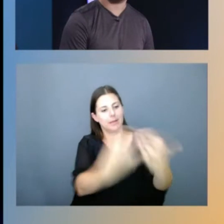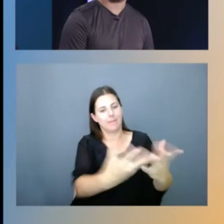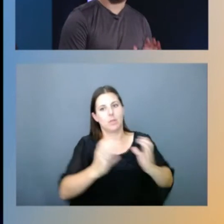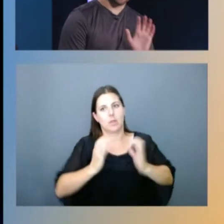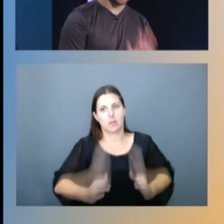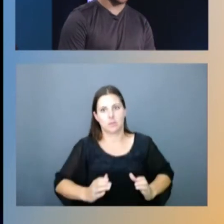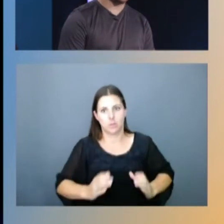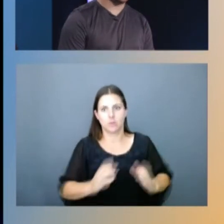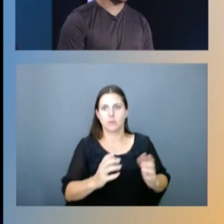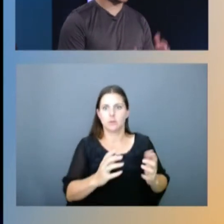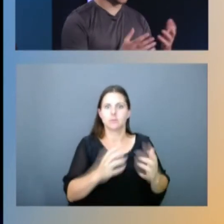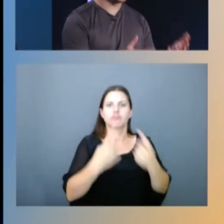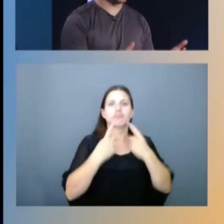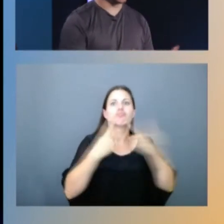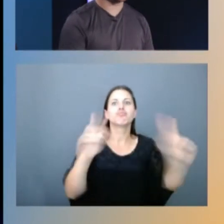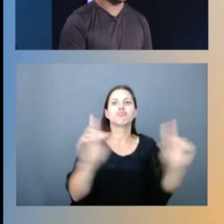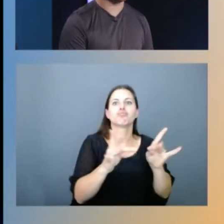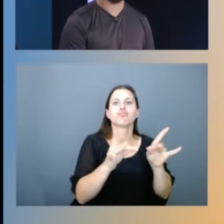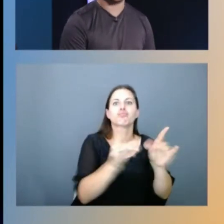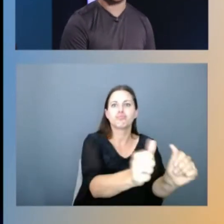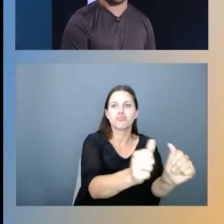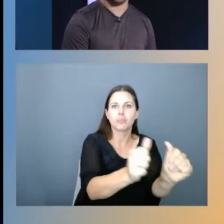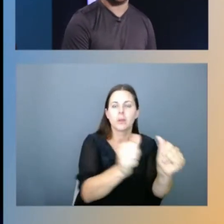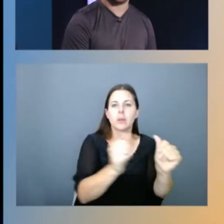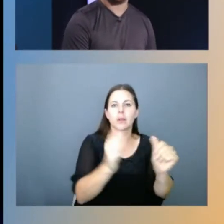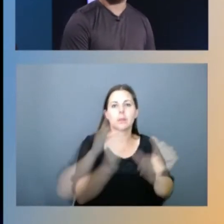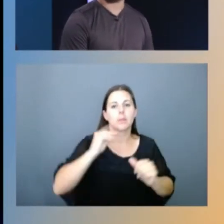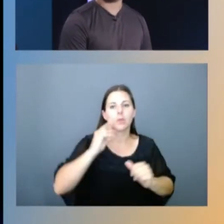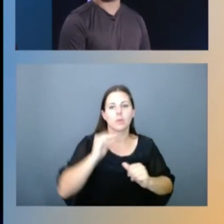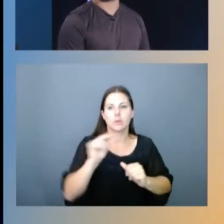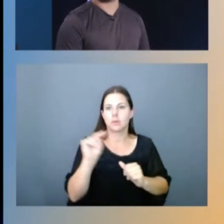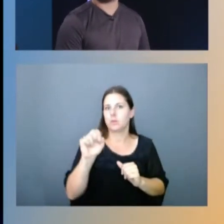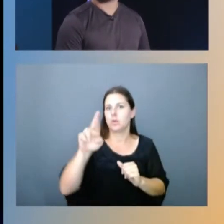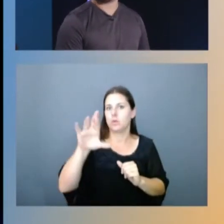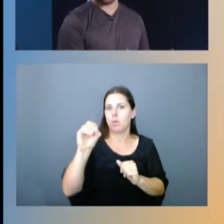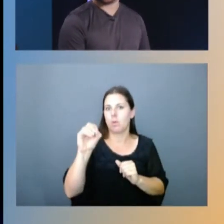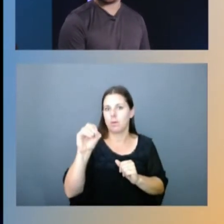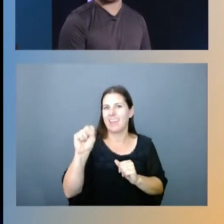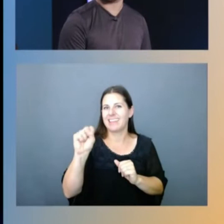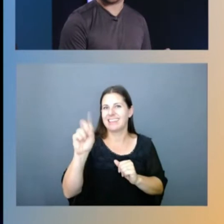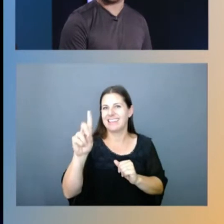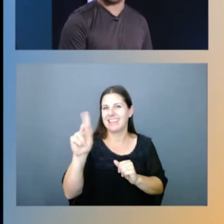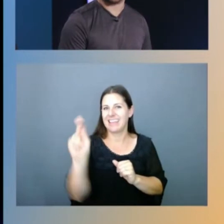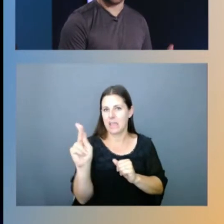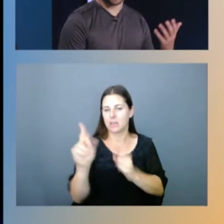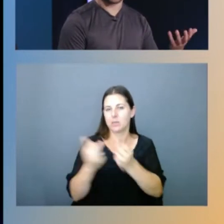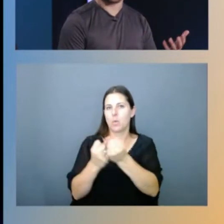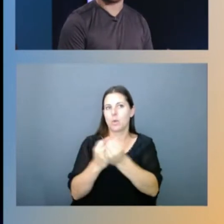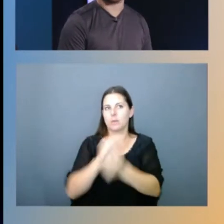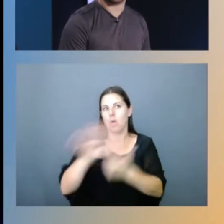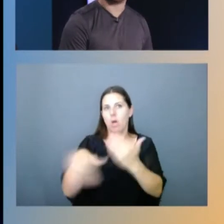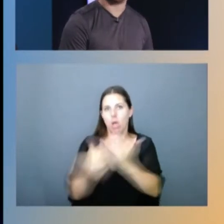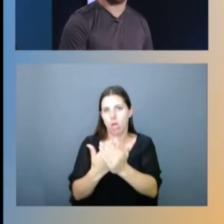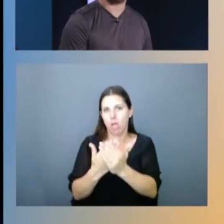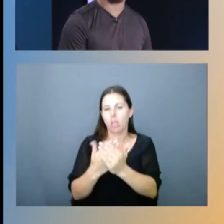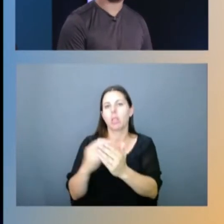And for that, we build the AWS Neuron SDK, which supports all popular machine learning frameworks, like you see on the screen here.